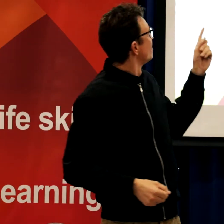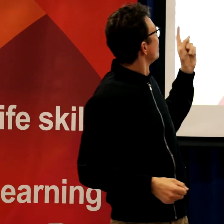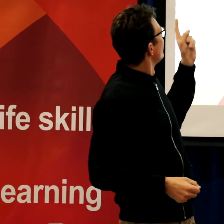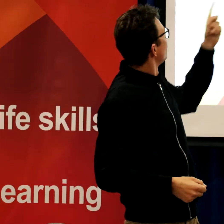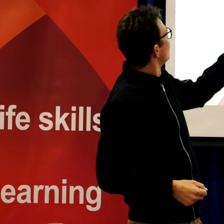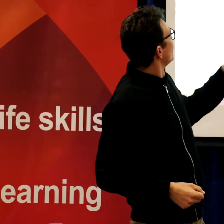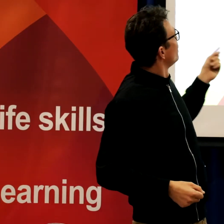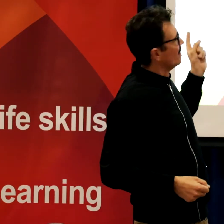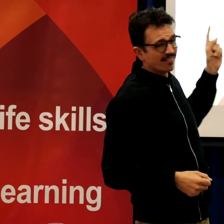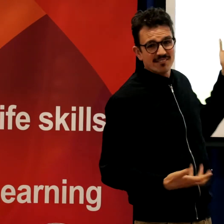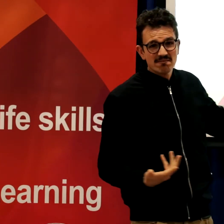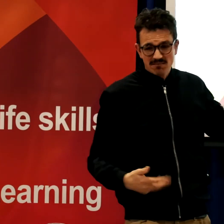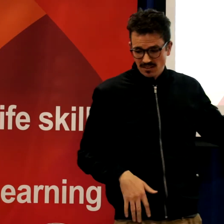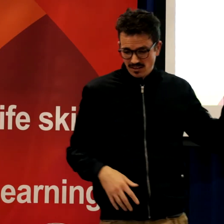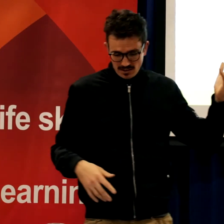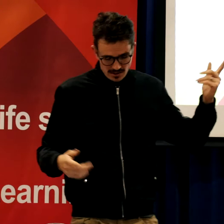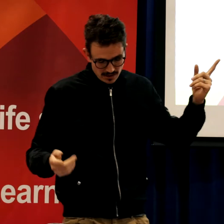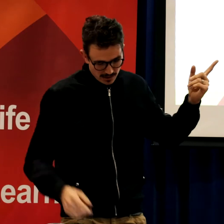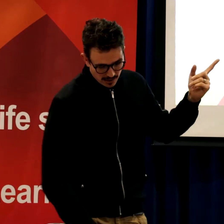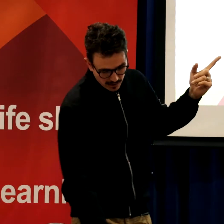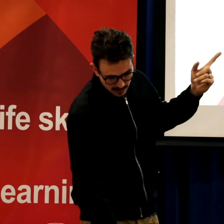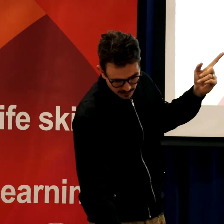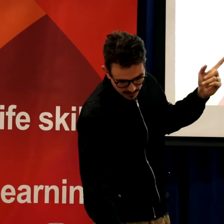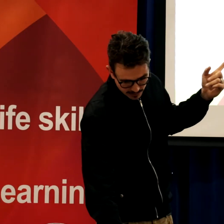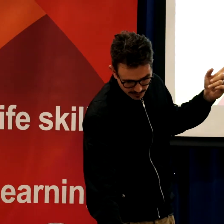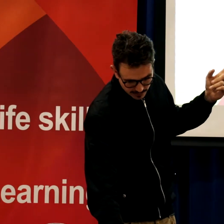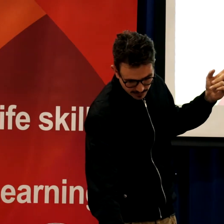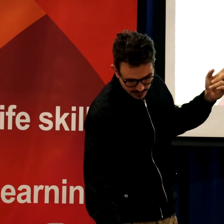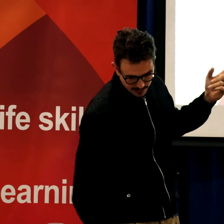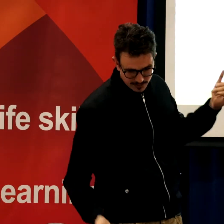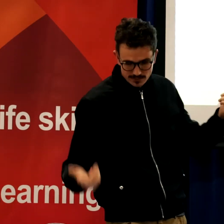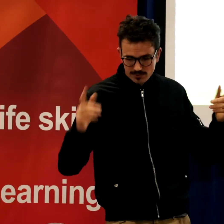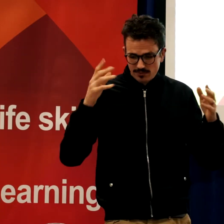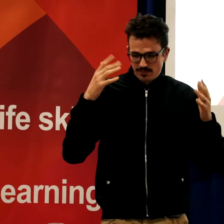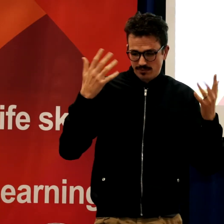And these are some of the changes that have hit our family pretty positively.